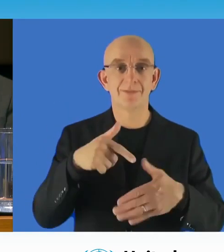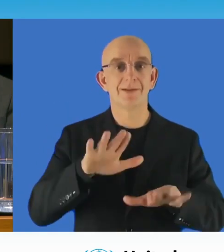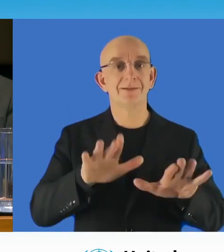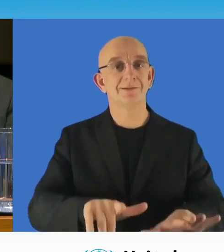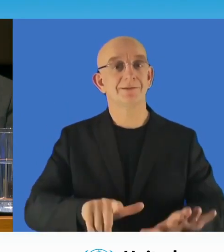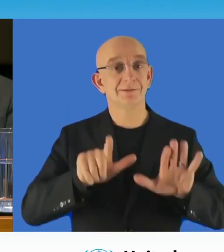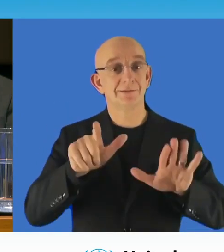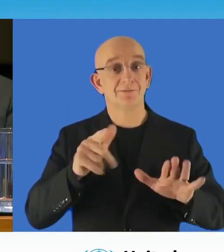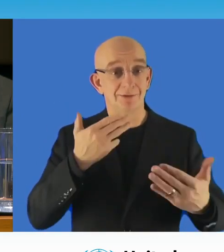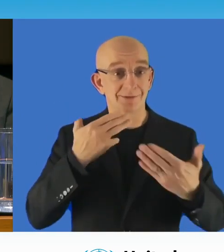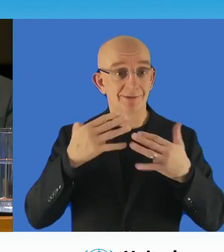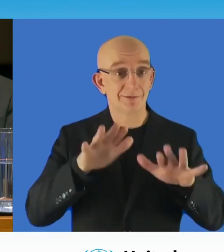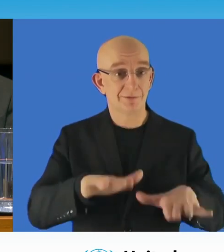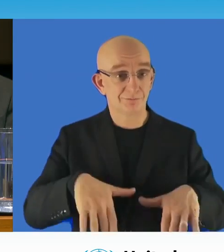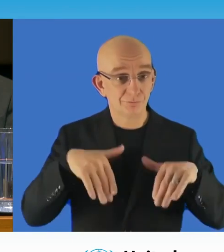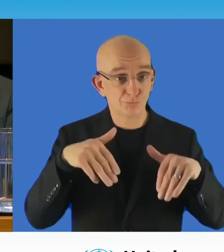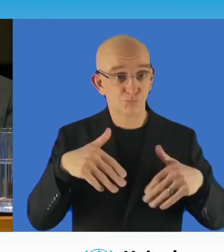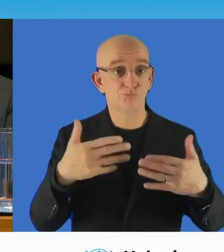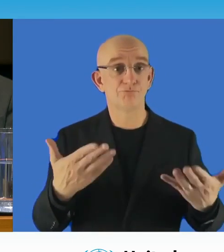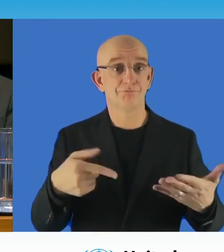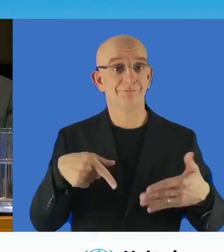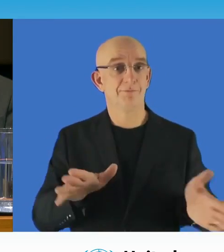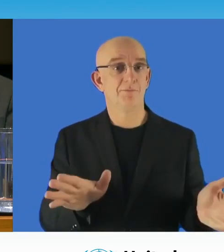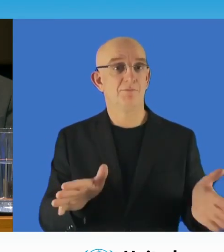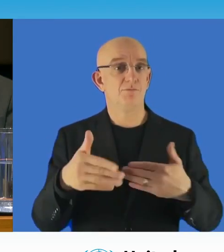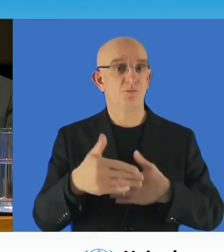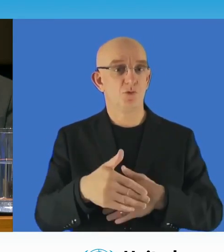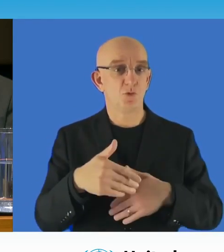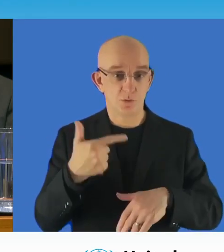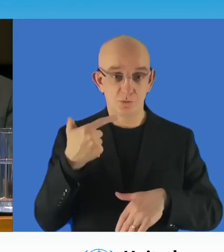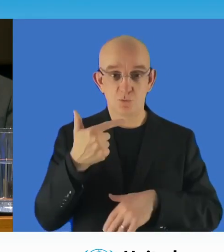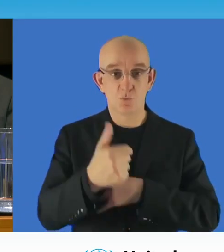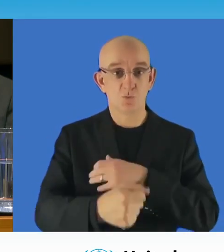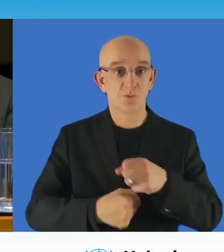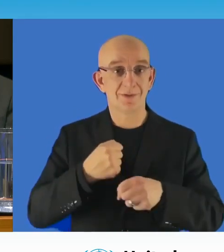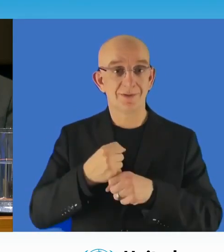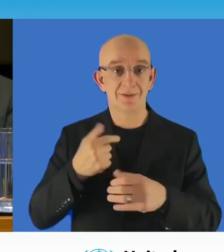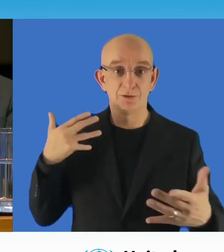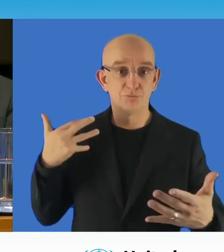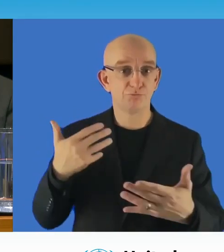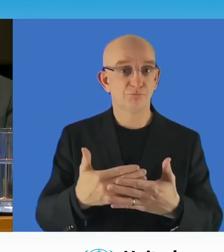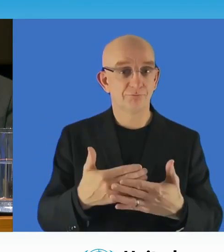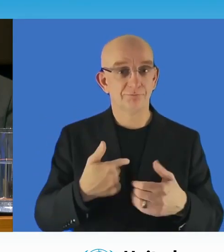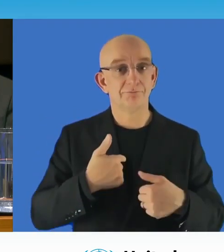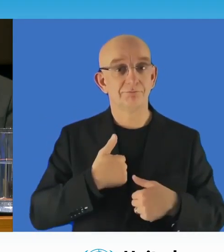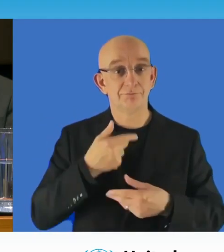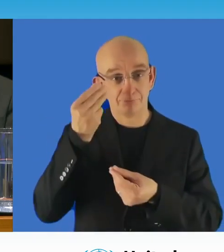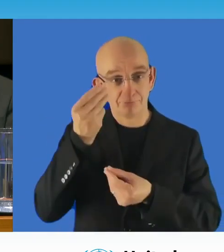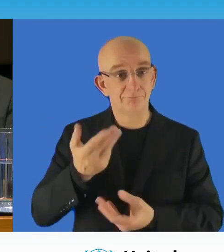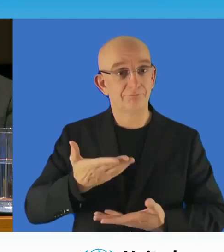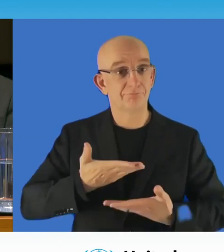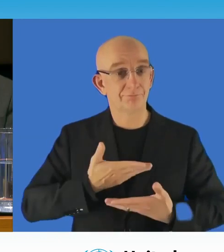led the bureau over the past two years I was just informed by the Secretariat that Sri Lanka has